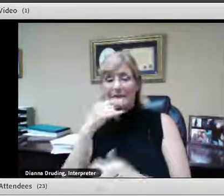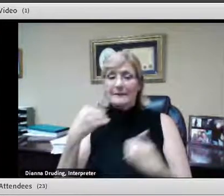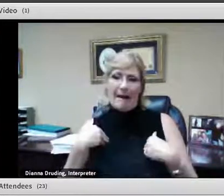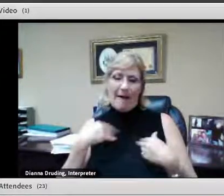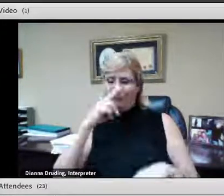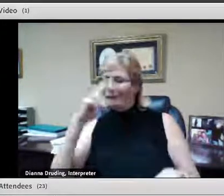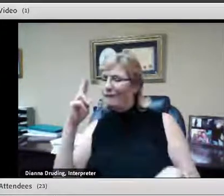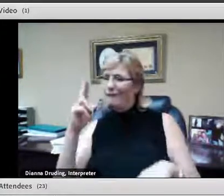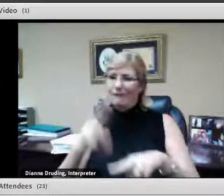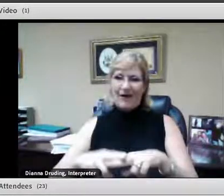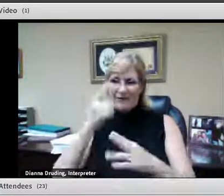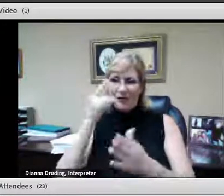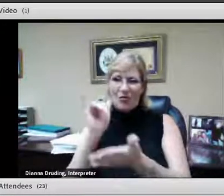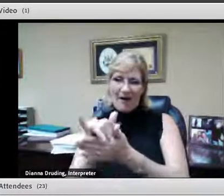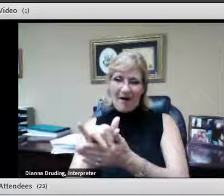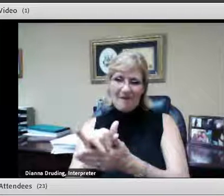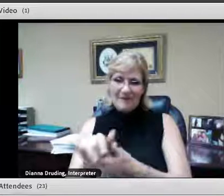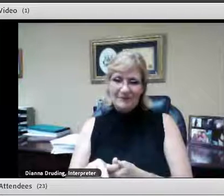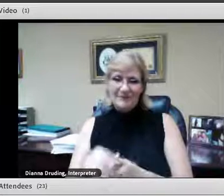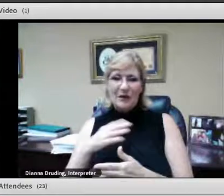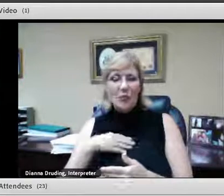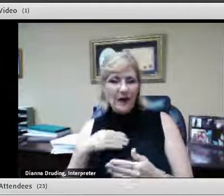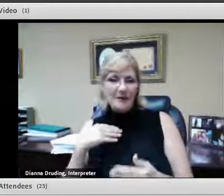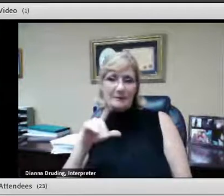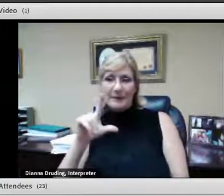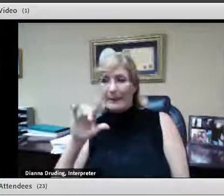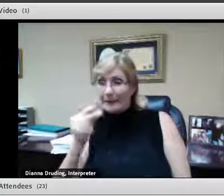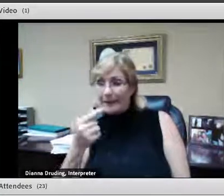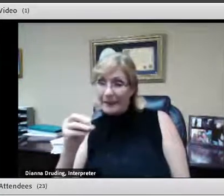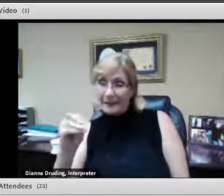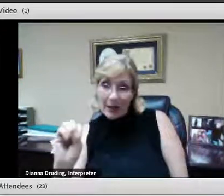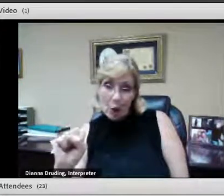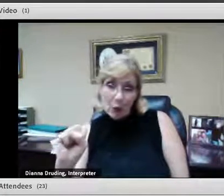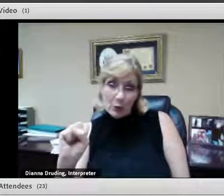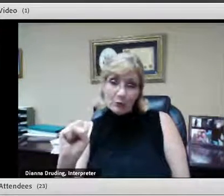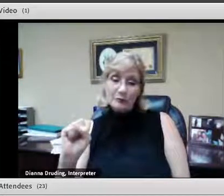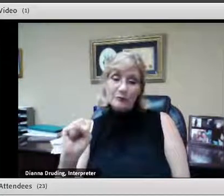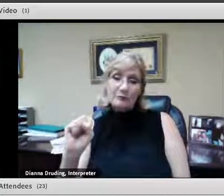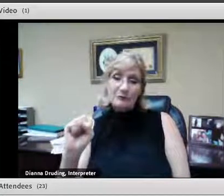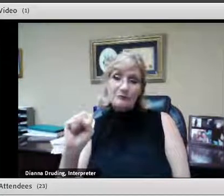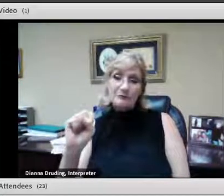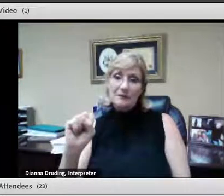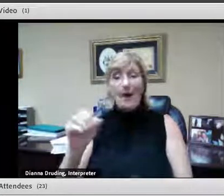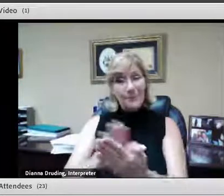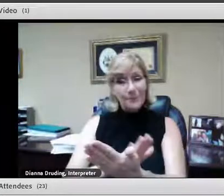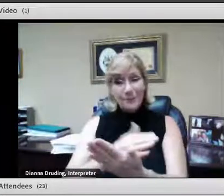We've got some littleBits and Legos. We've got some music.